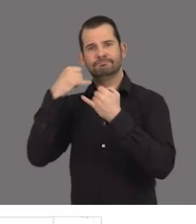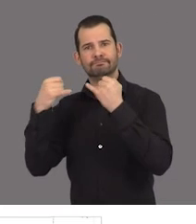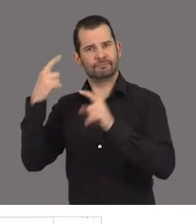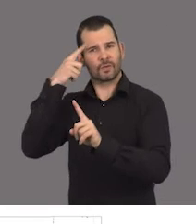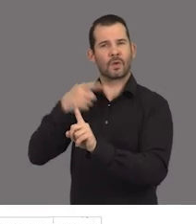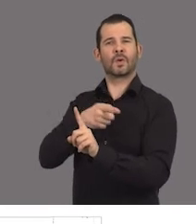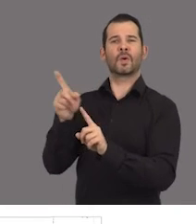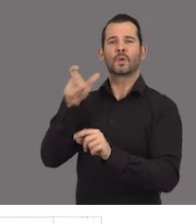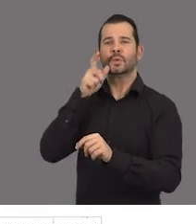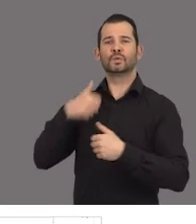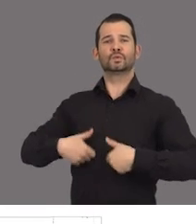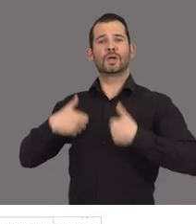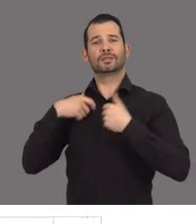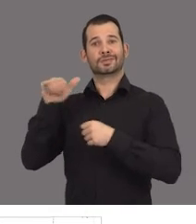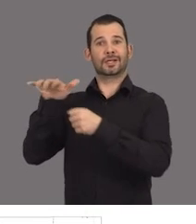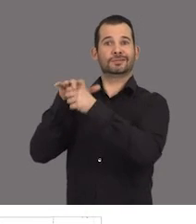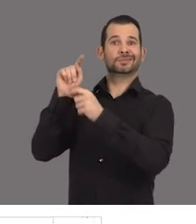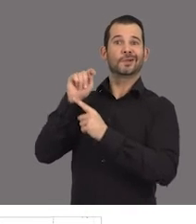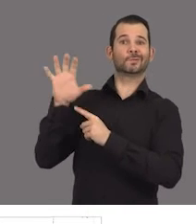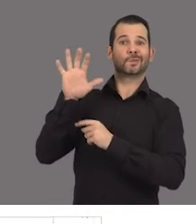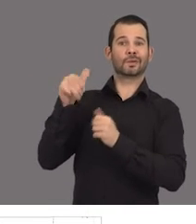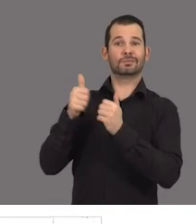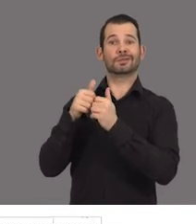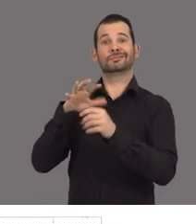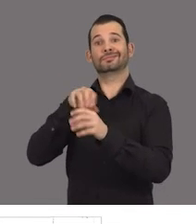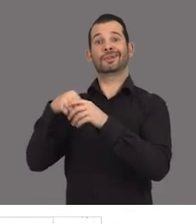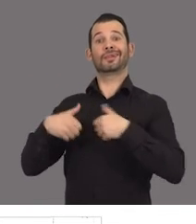territories with an 867 area code.